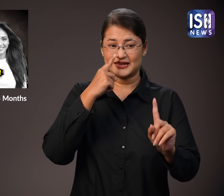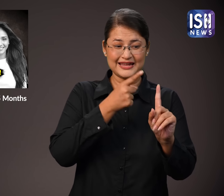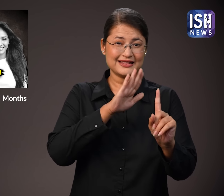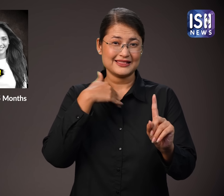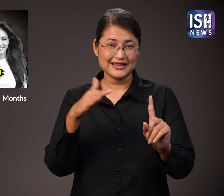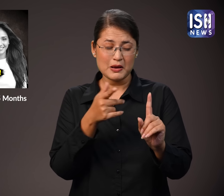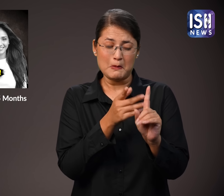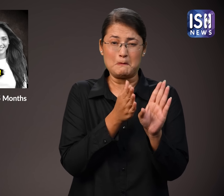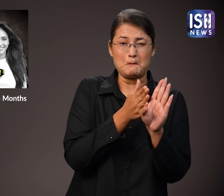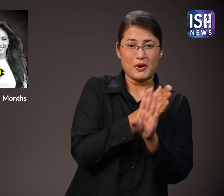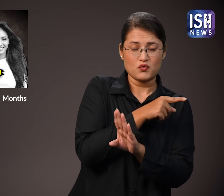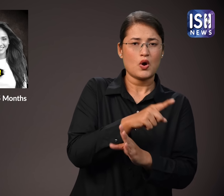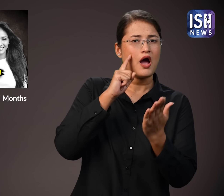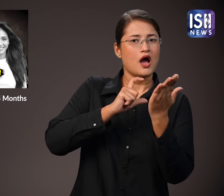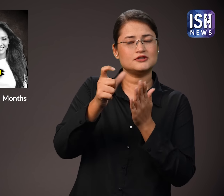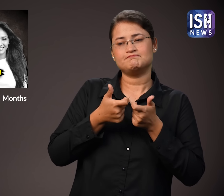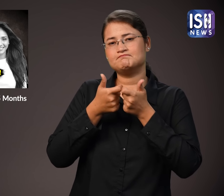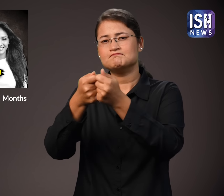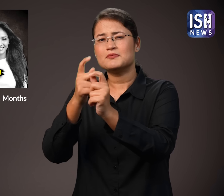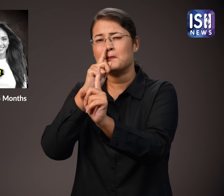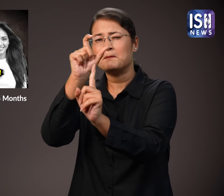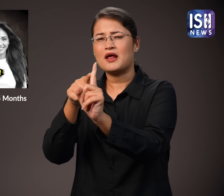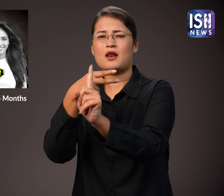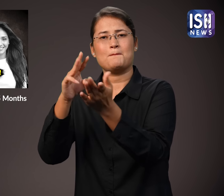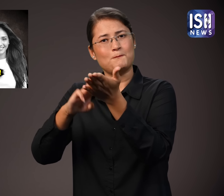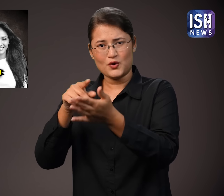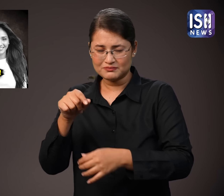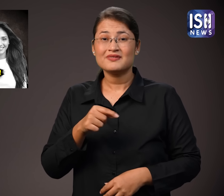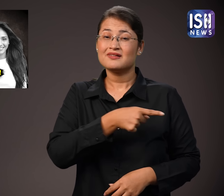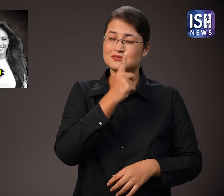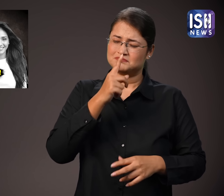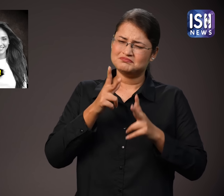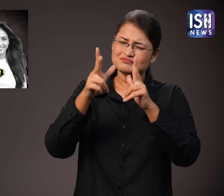Before her death, Twisha sent a message to her friend Minakshi on Instagram saying that